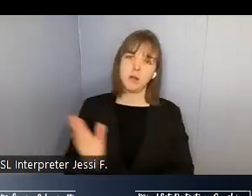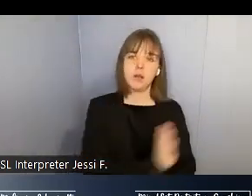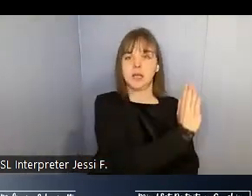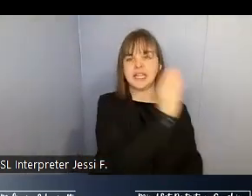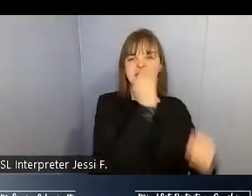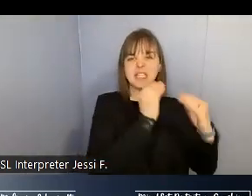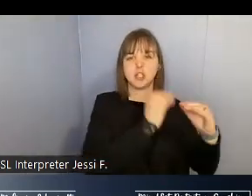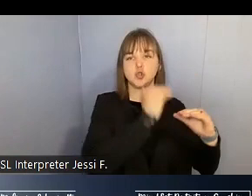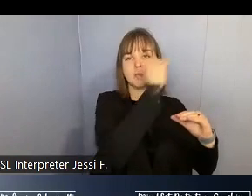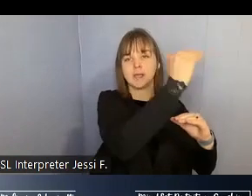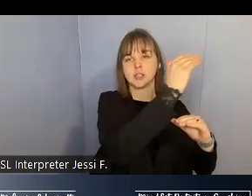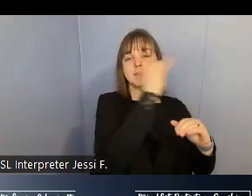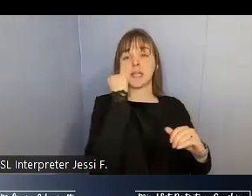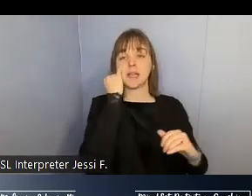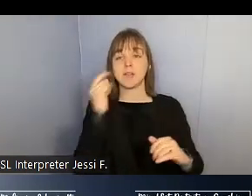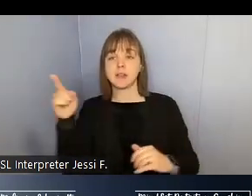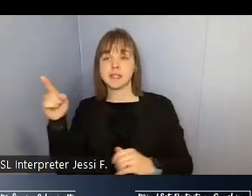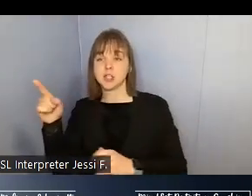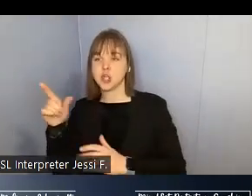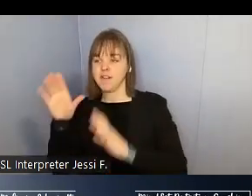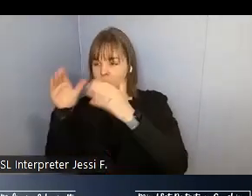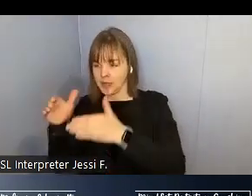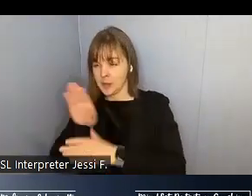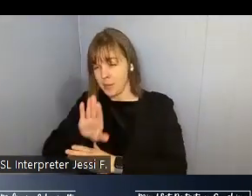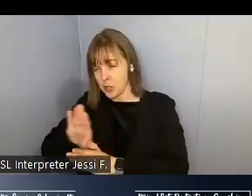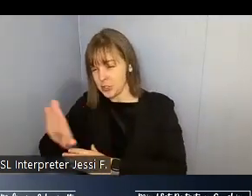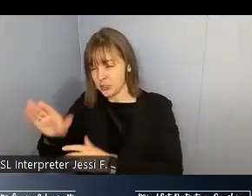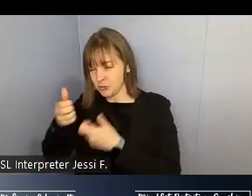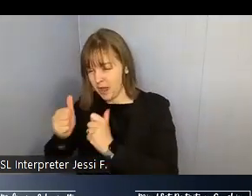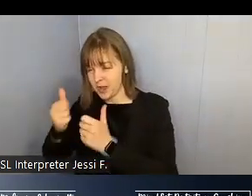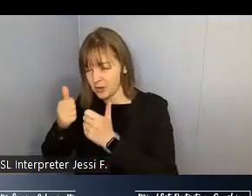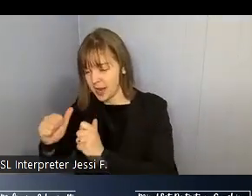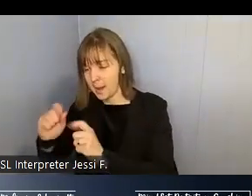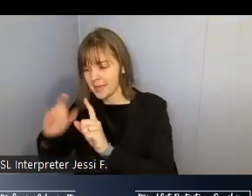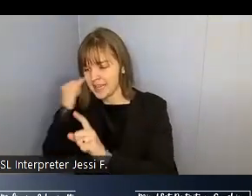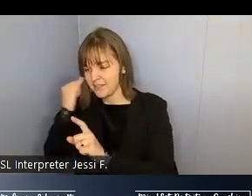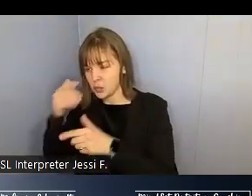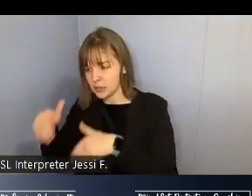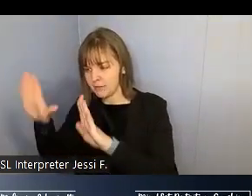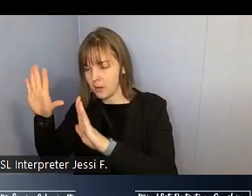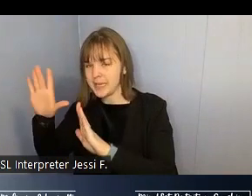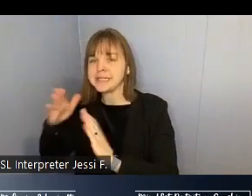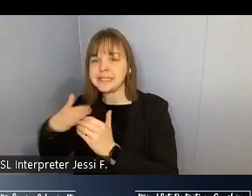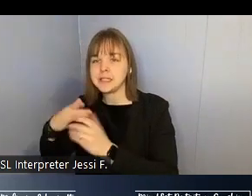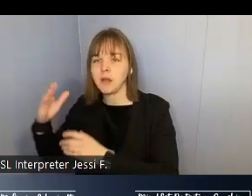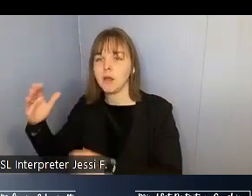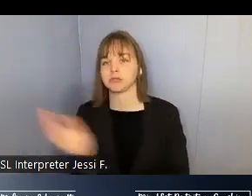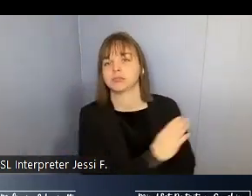And when one side lets go, it swings back the other way. So again, you fail. You feel like a failure.